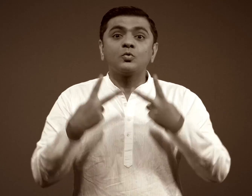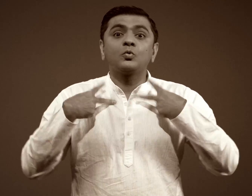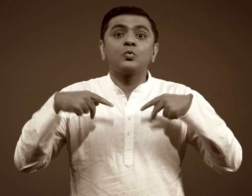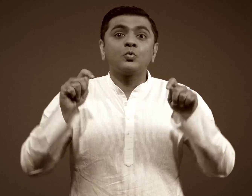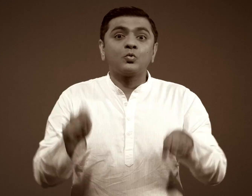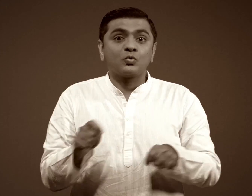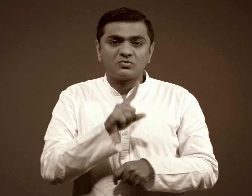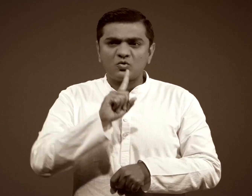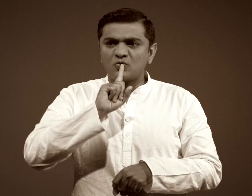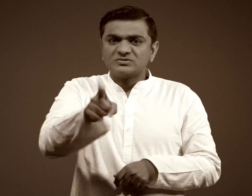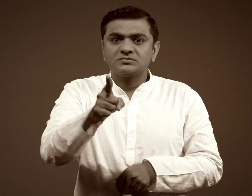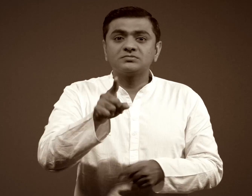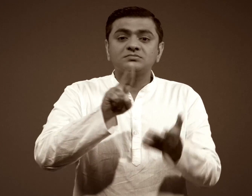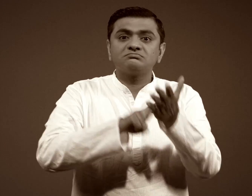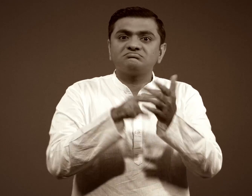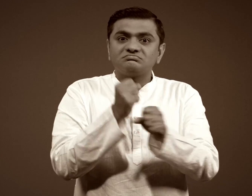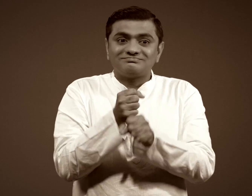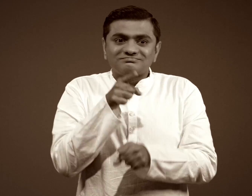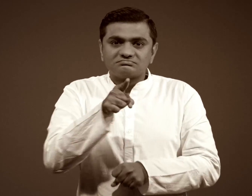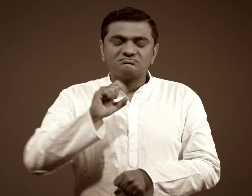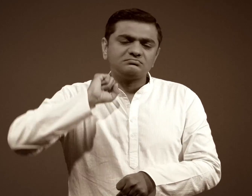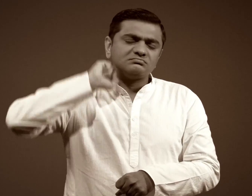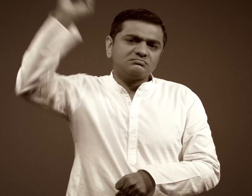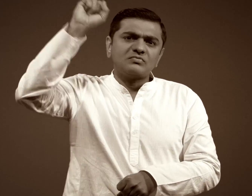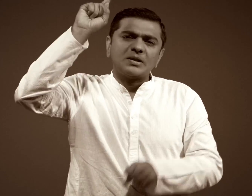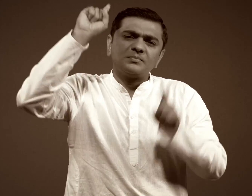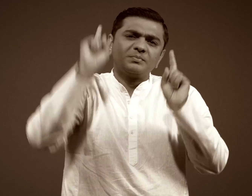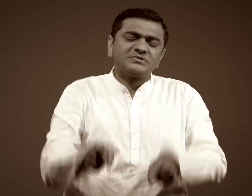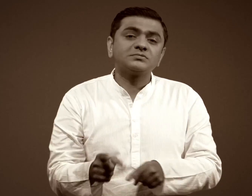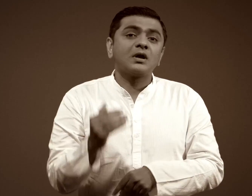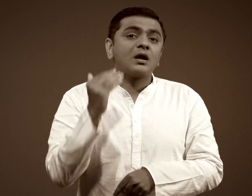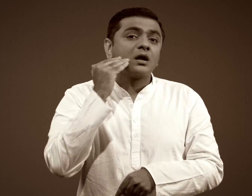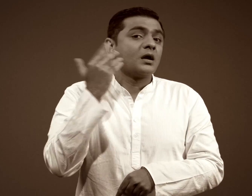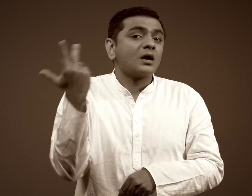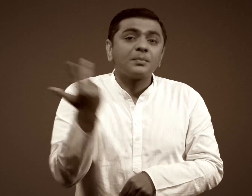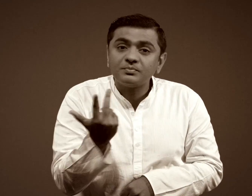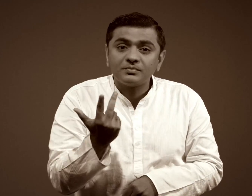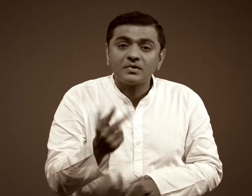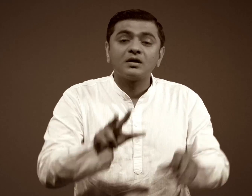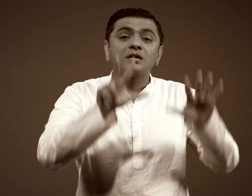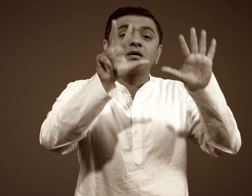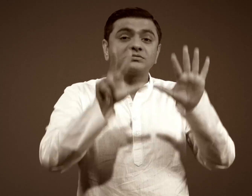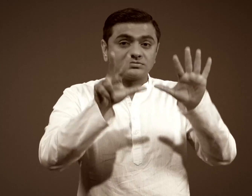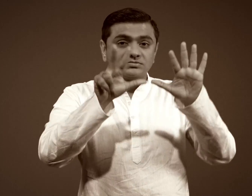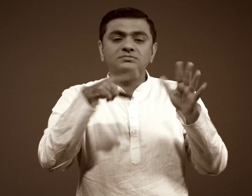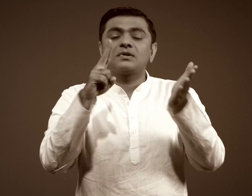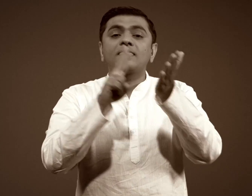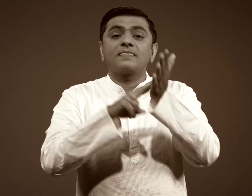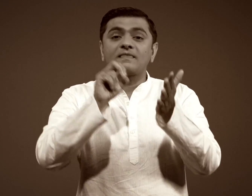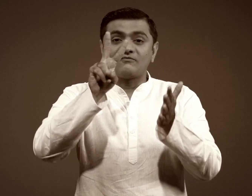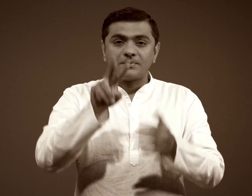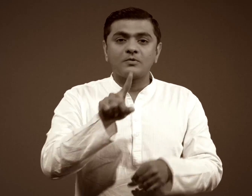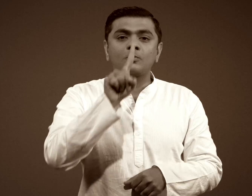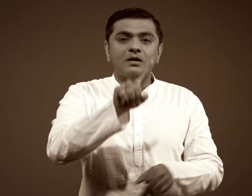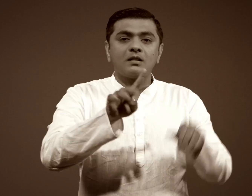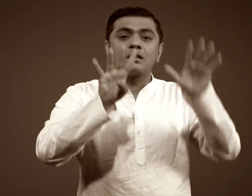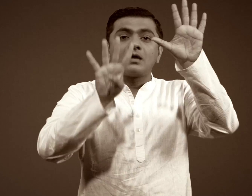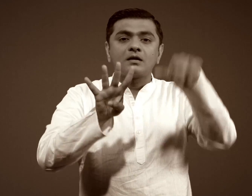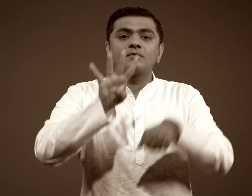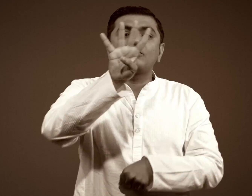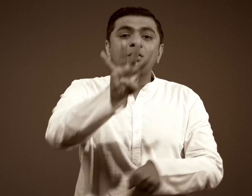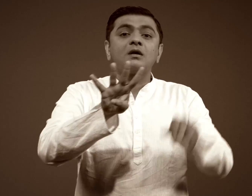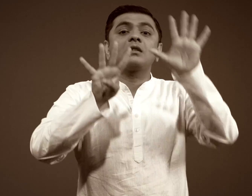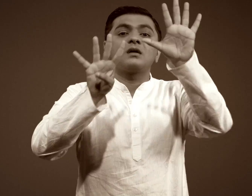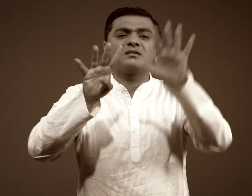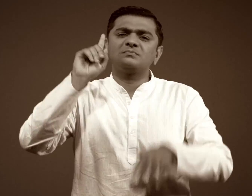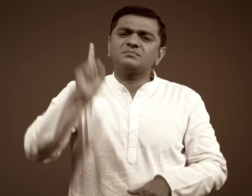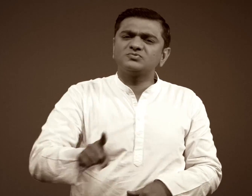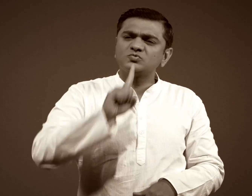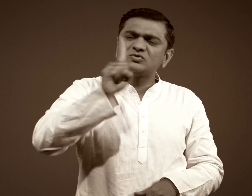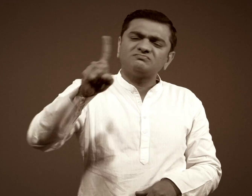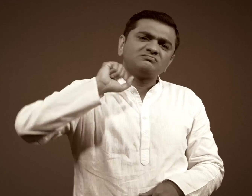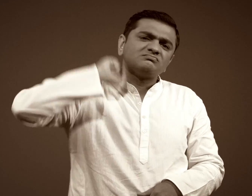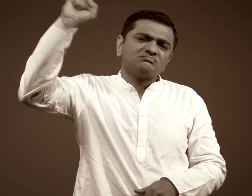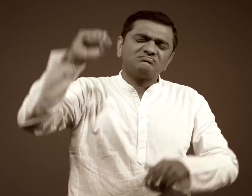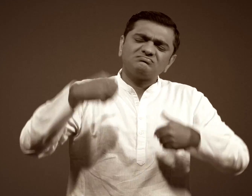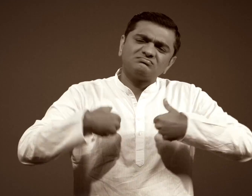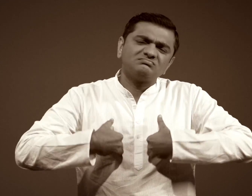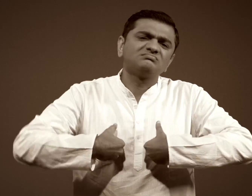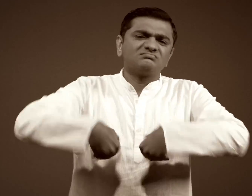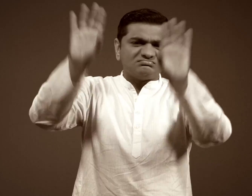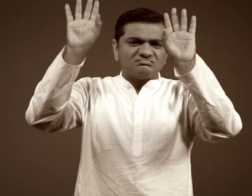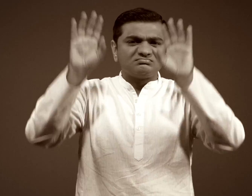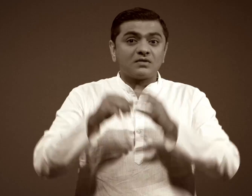The High Court pronounced the death sentence on Godse on 8th November 1949.